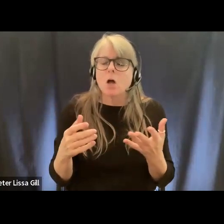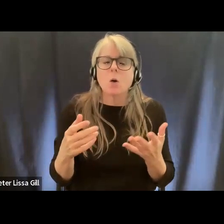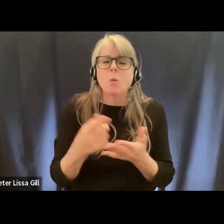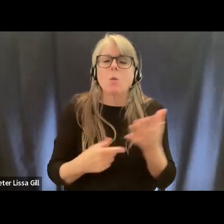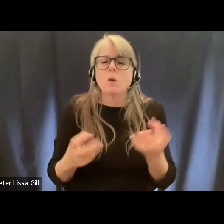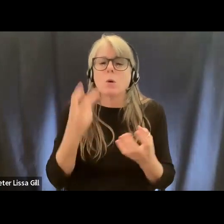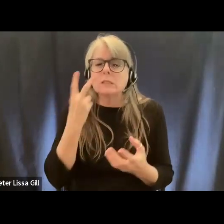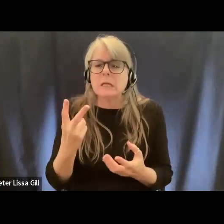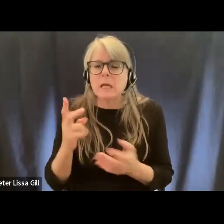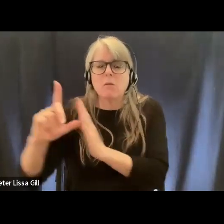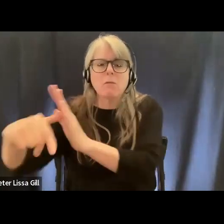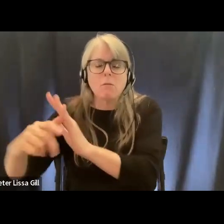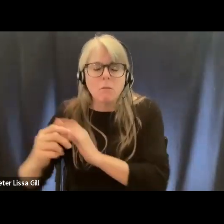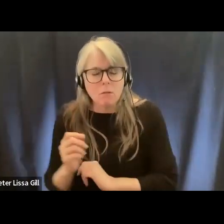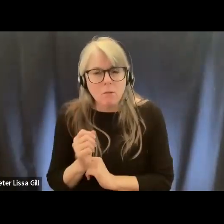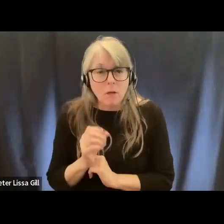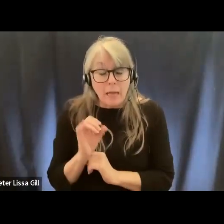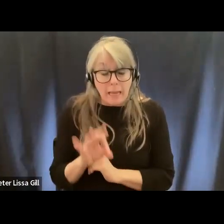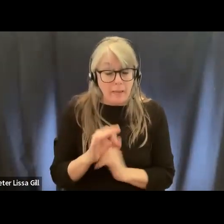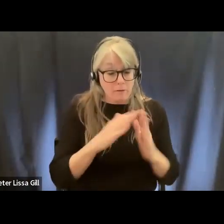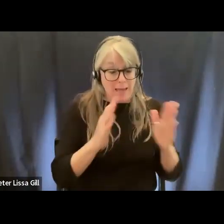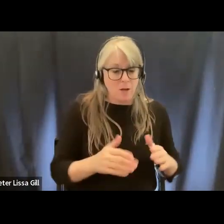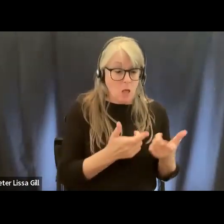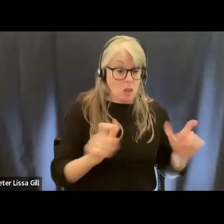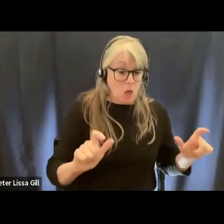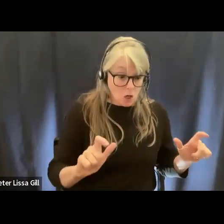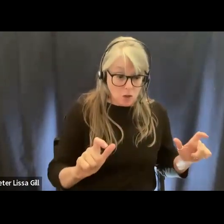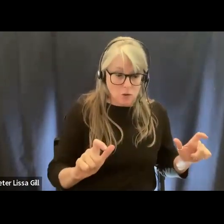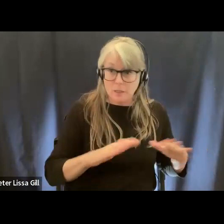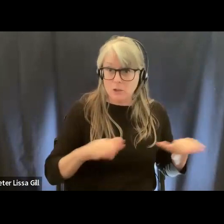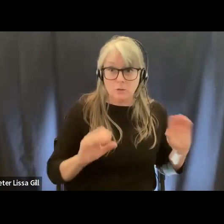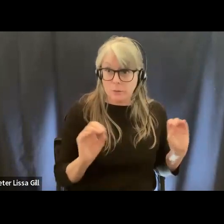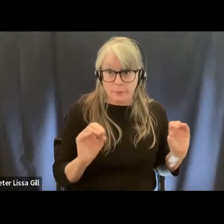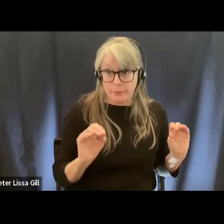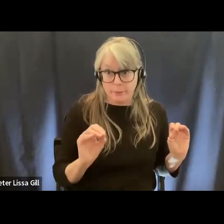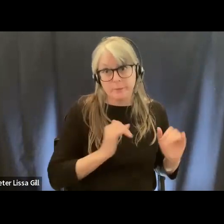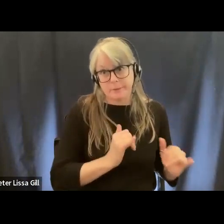You are in a larger home and you're an empty nester like me I'm about to be an empty nester.